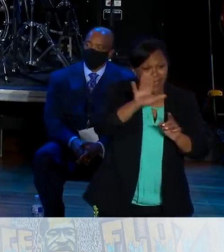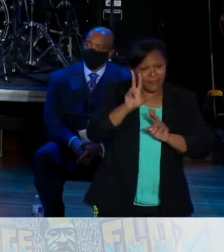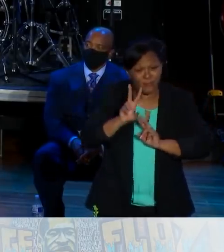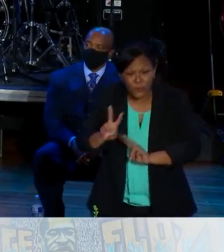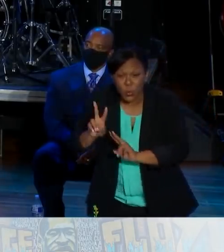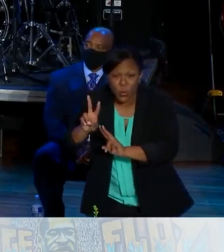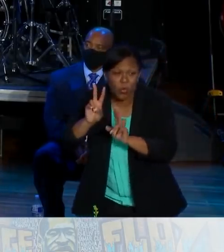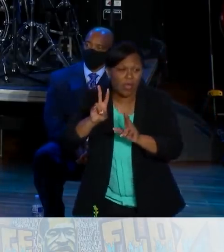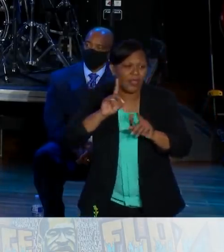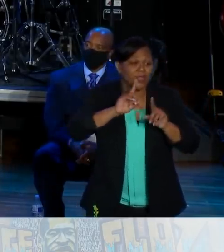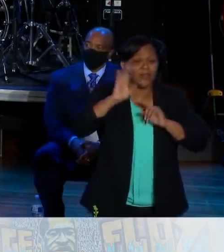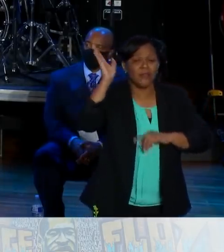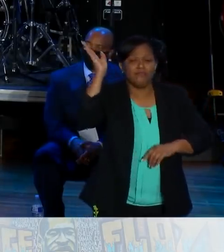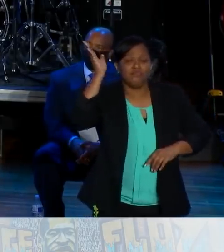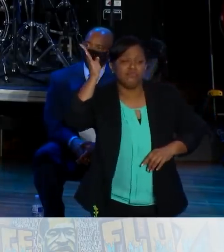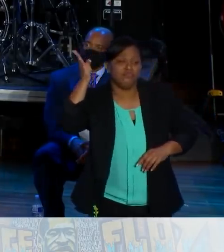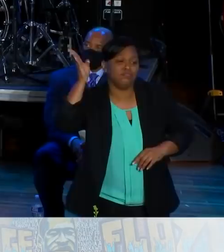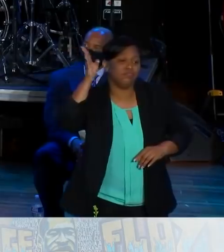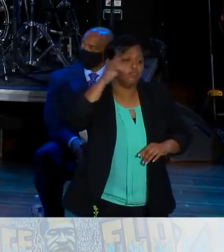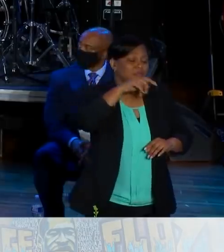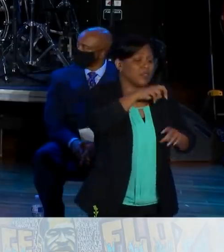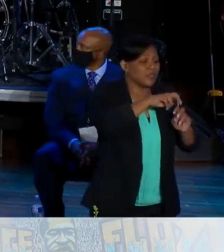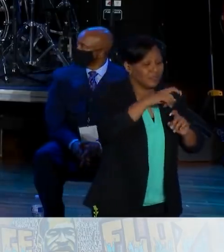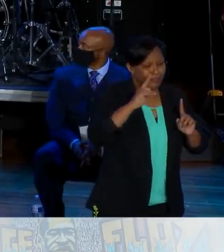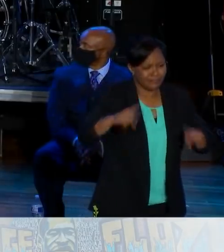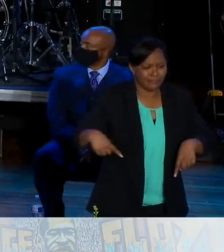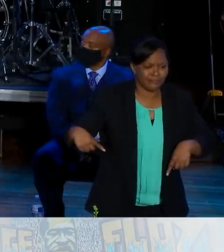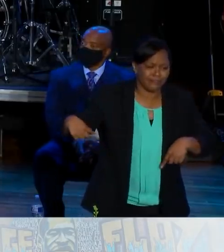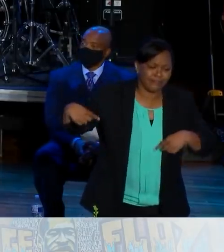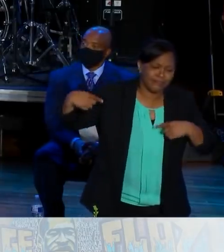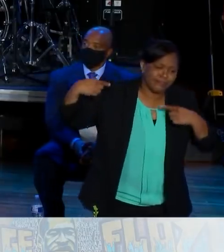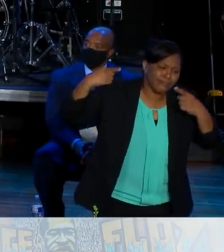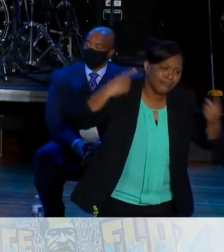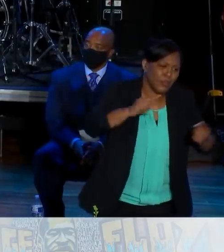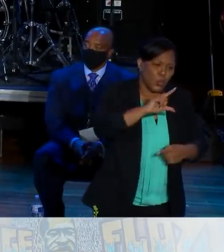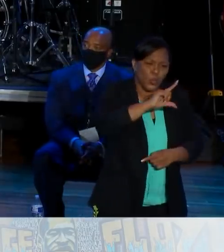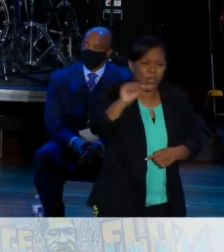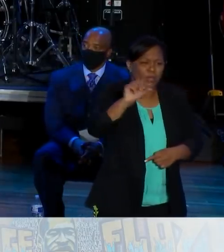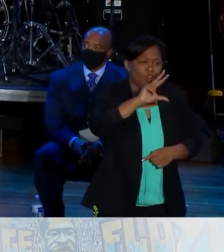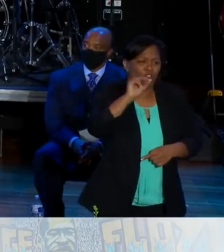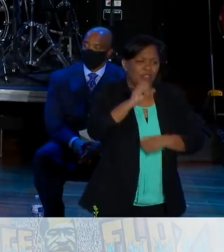MOST OF THE FUNERALS THAT WE HAVE HAD IN THIS SPACE IN THE